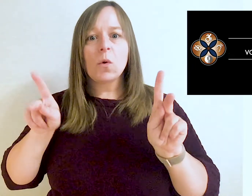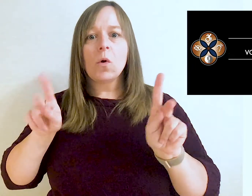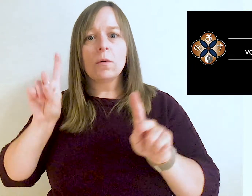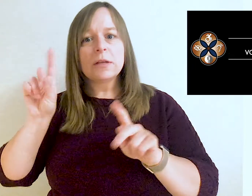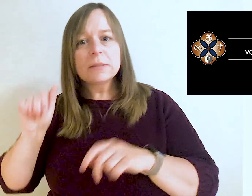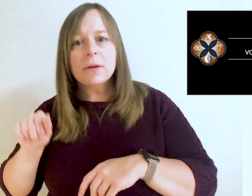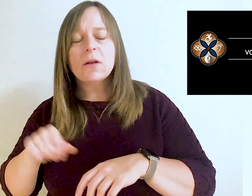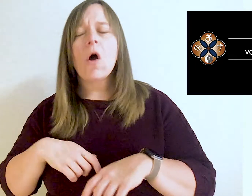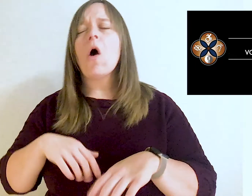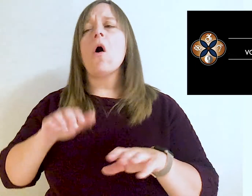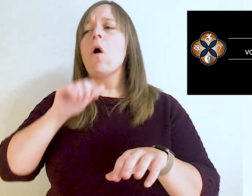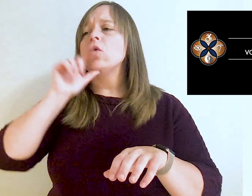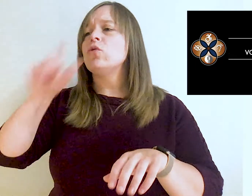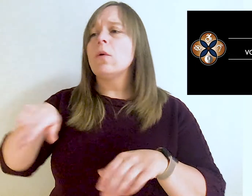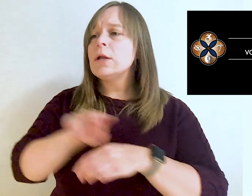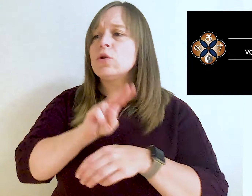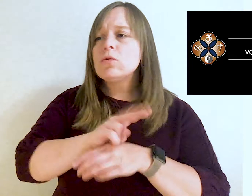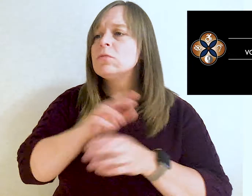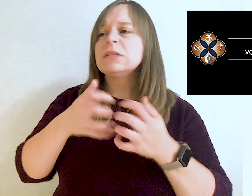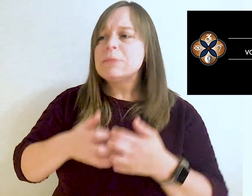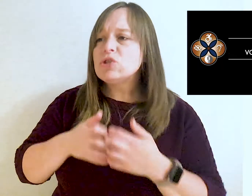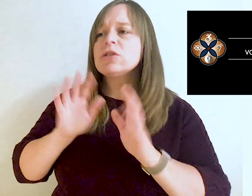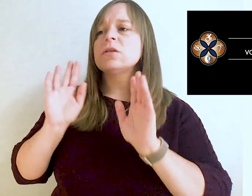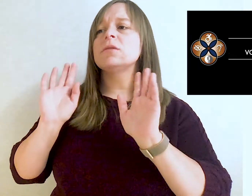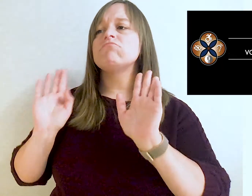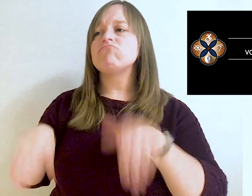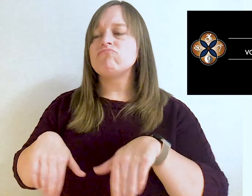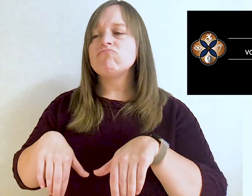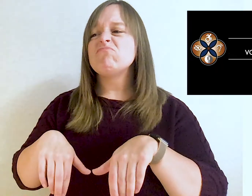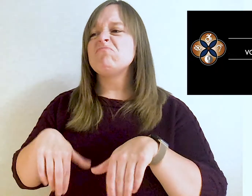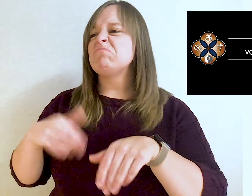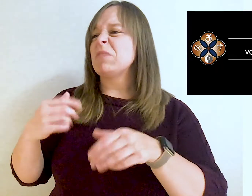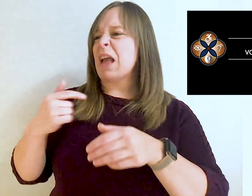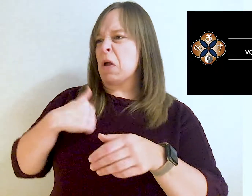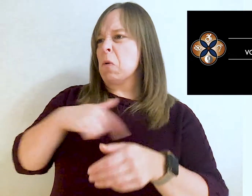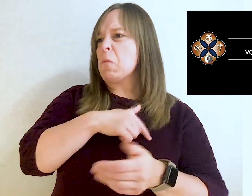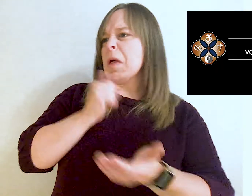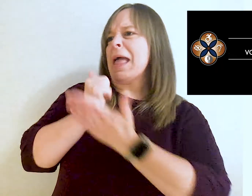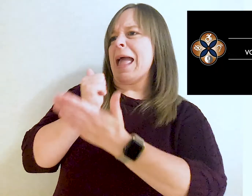because they may discourage them from using the Ballot Marking Device and instead offer to have..